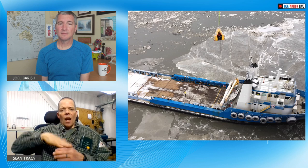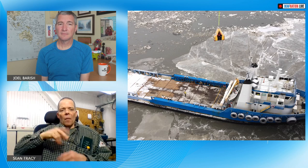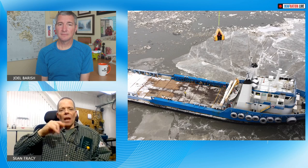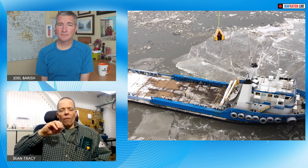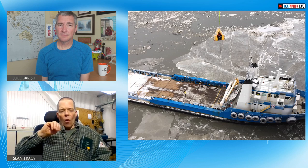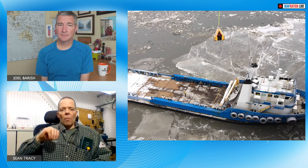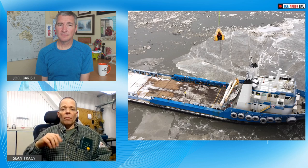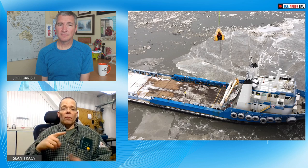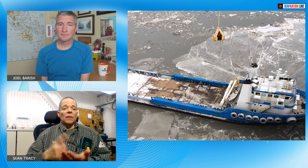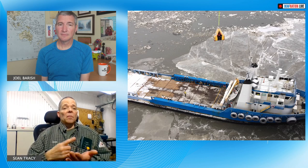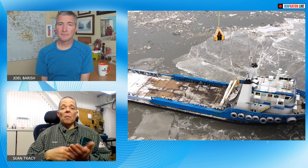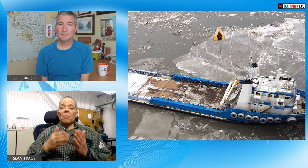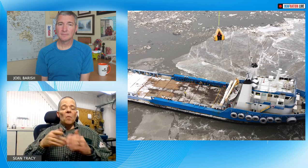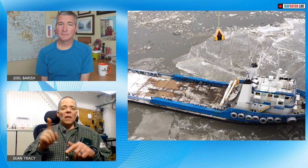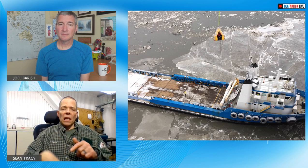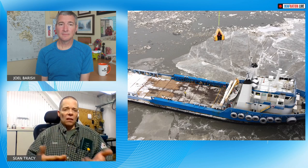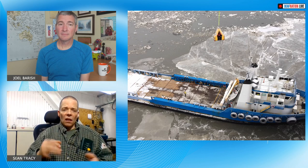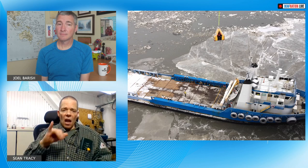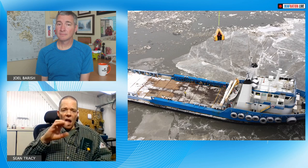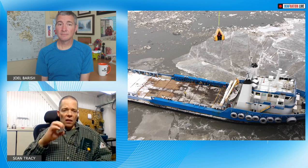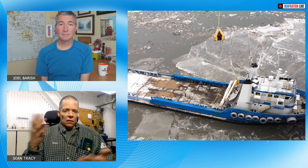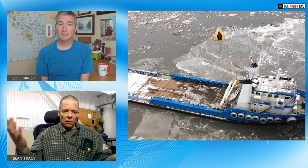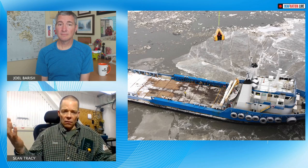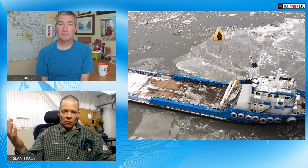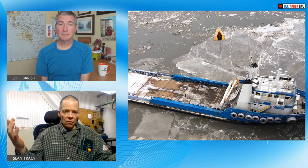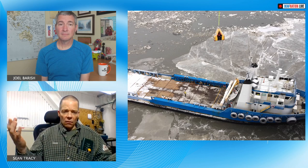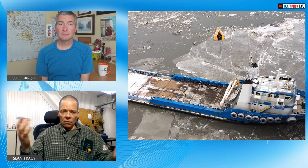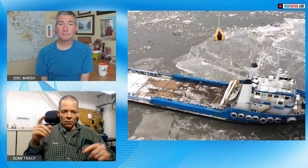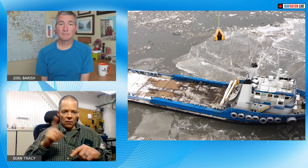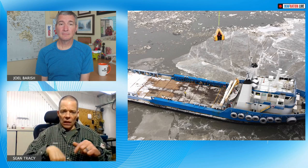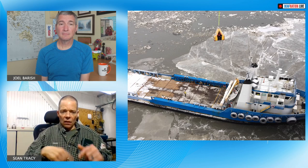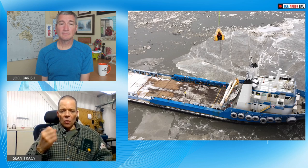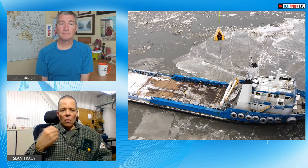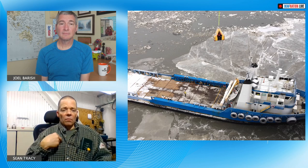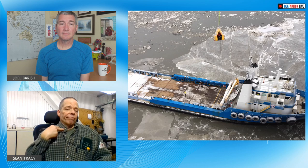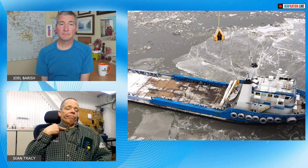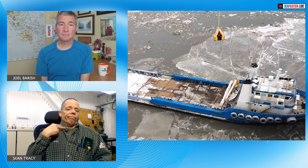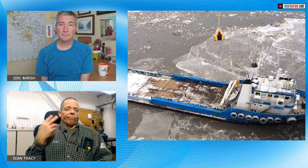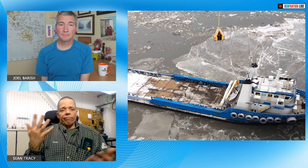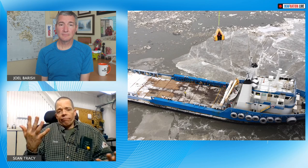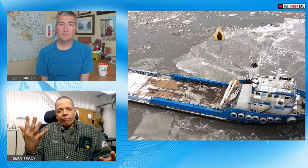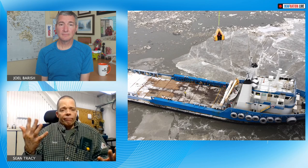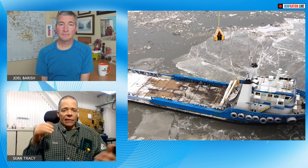Sometimes the boat can't even move because of the ice so we're forced to stay on the platform or